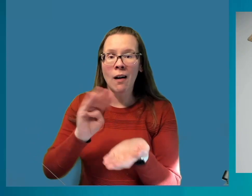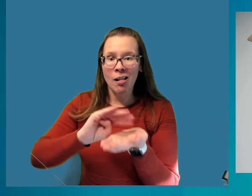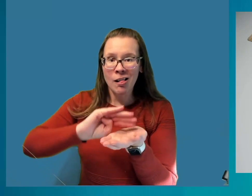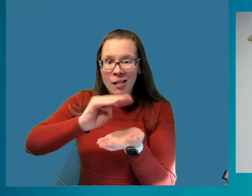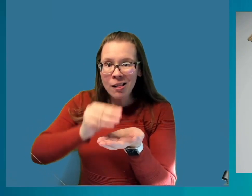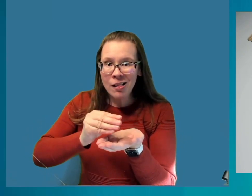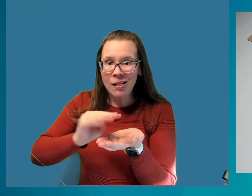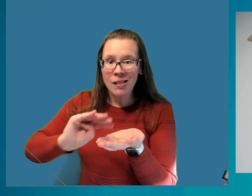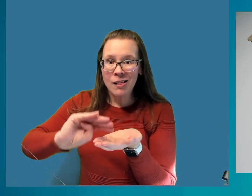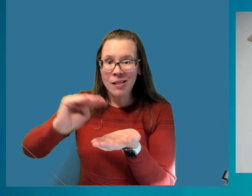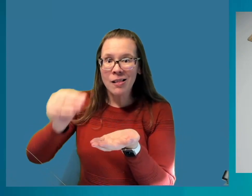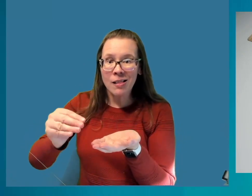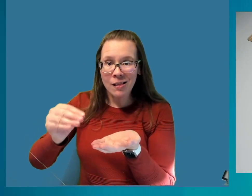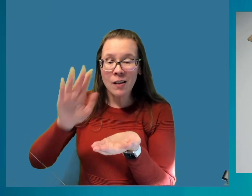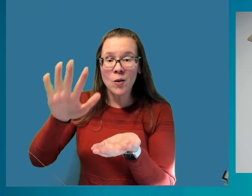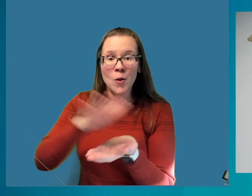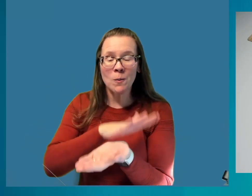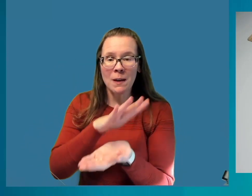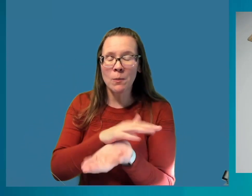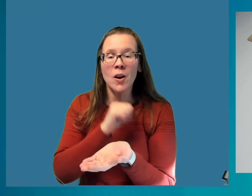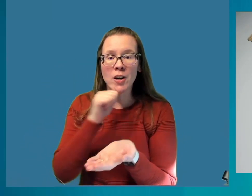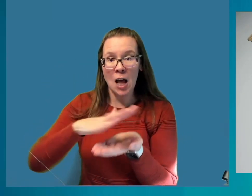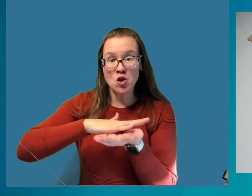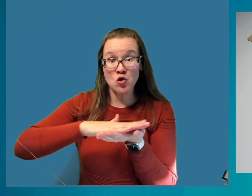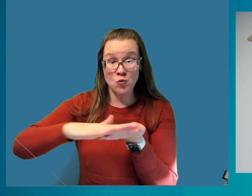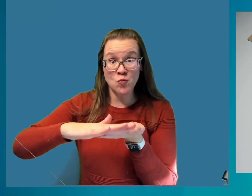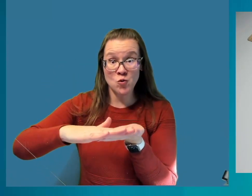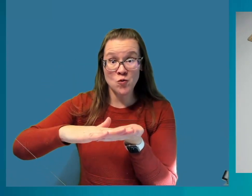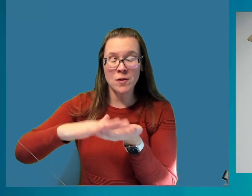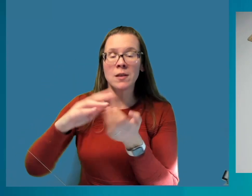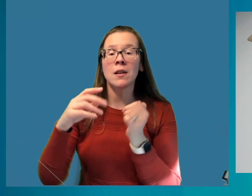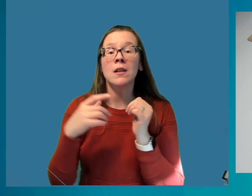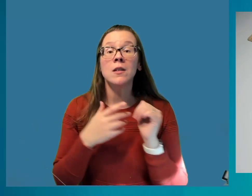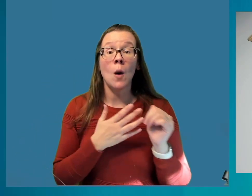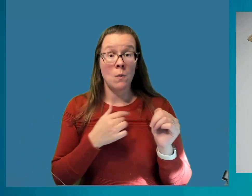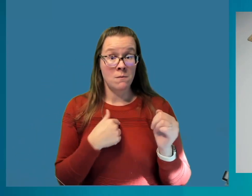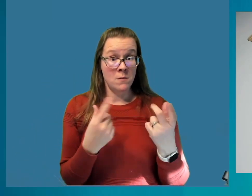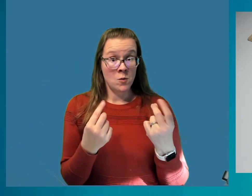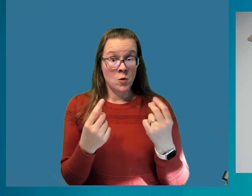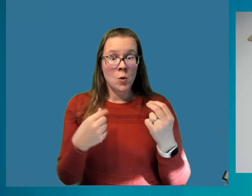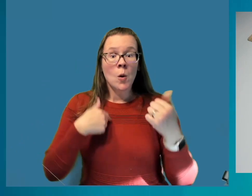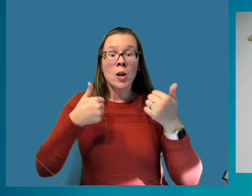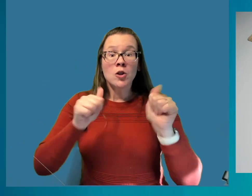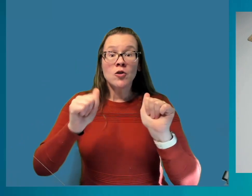you'll be able to see really distinct ridges where your glue marks were. It's not as smooth.